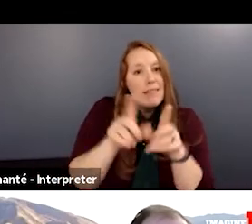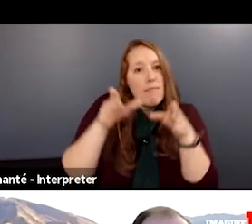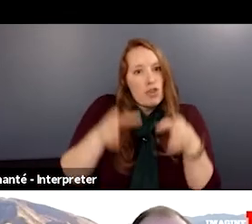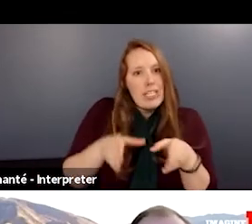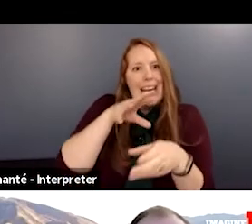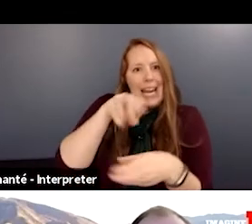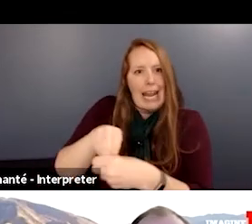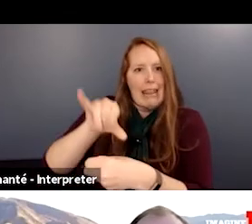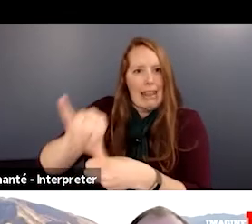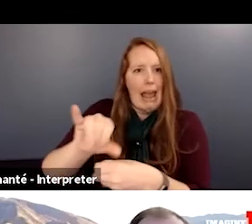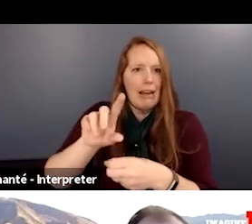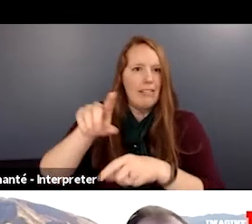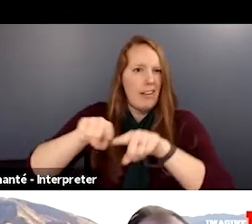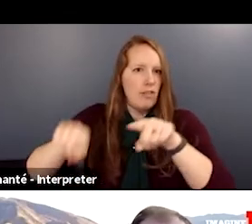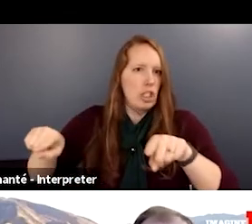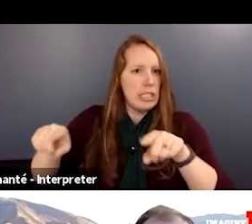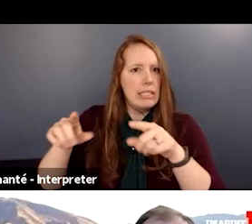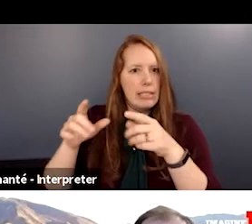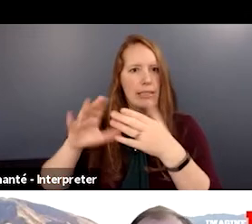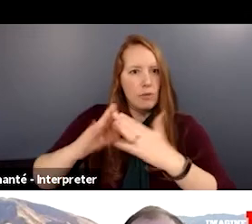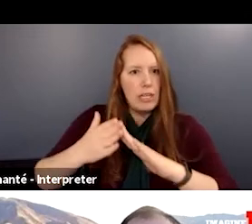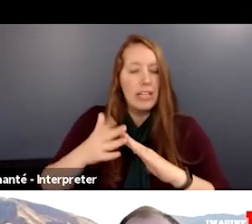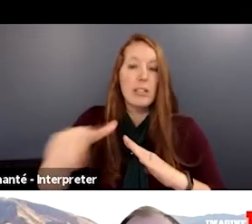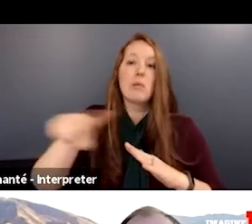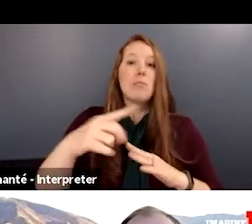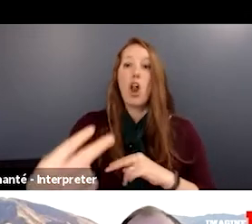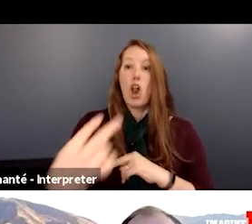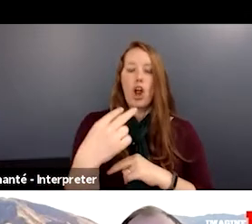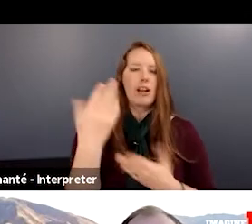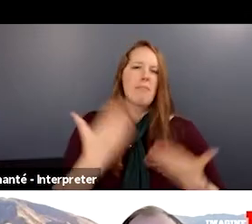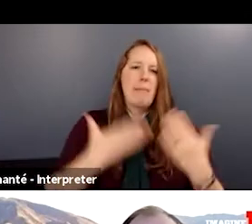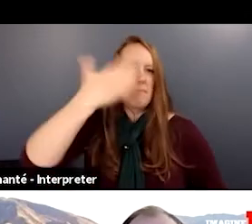I also wanted to speak about power and privilege and discrimination and